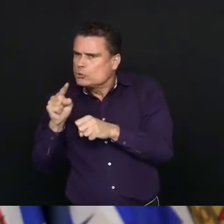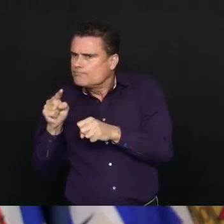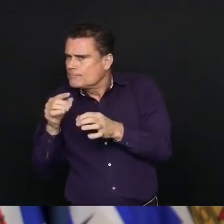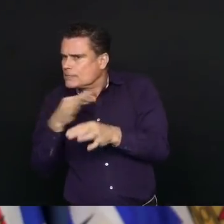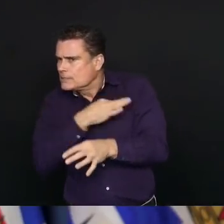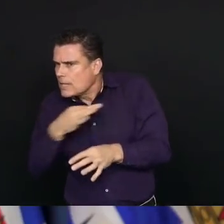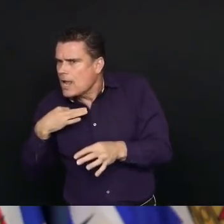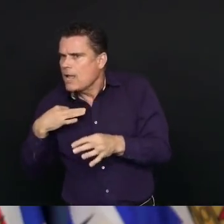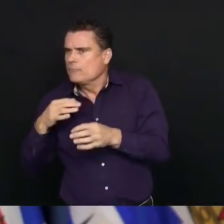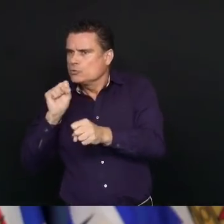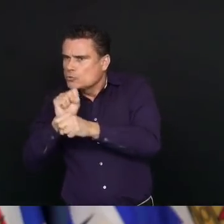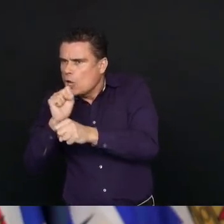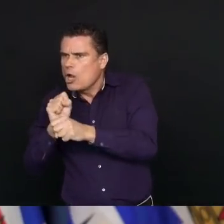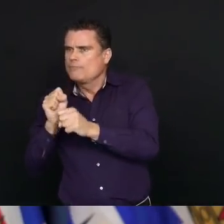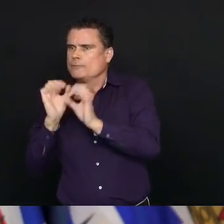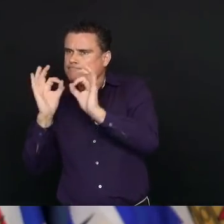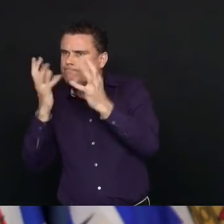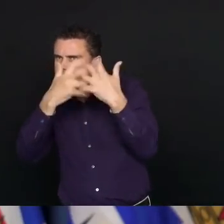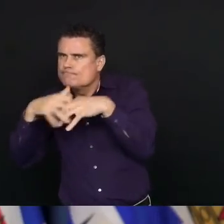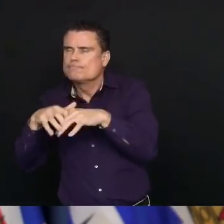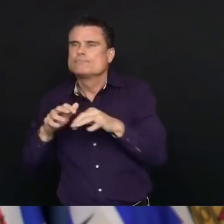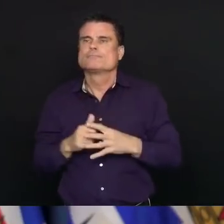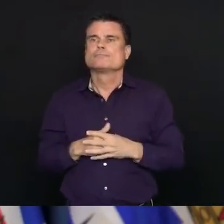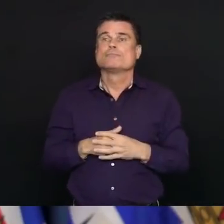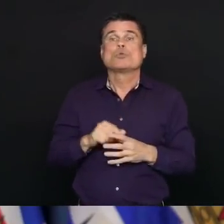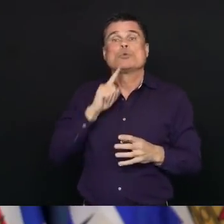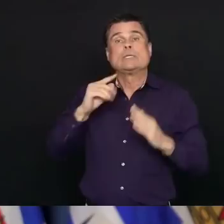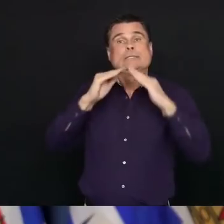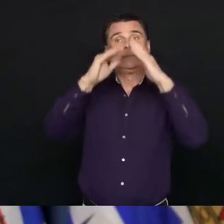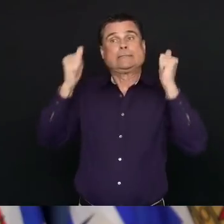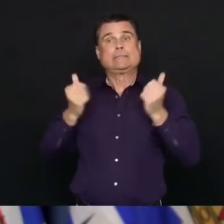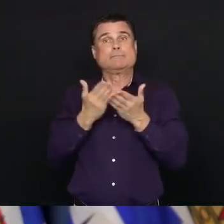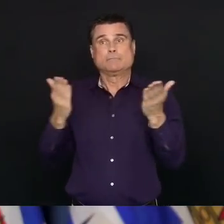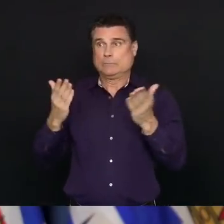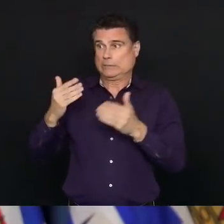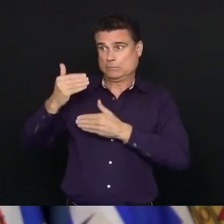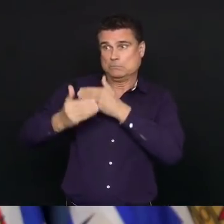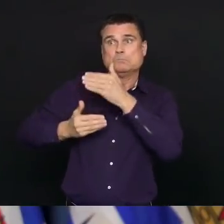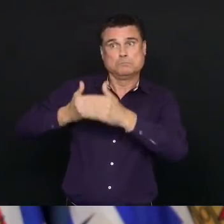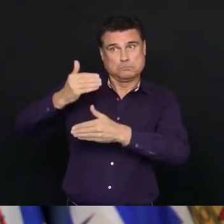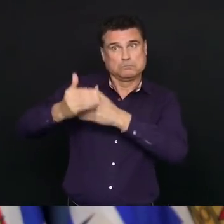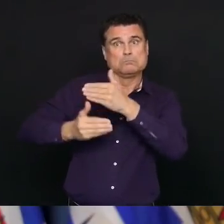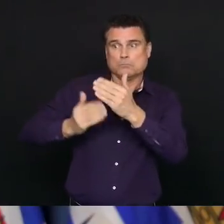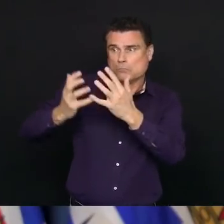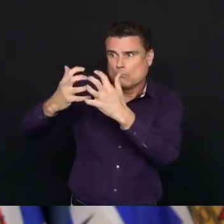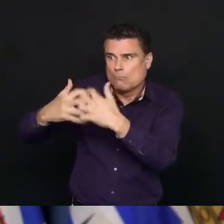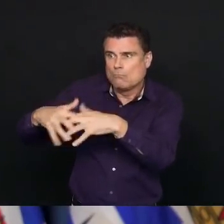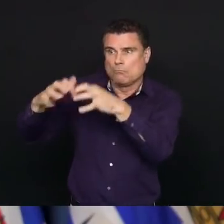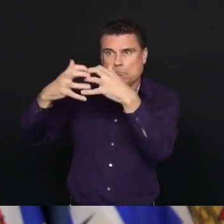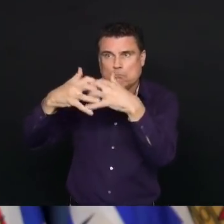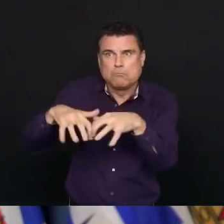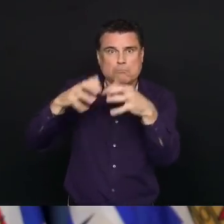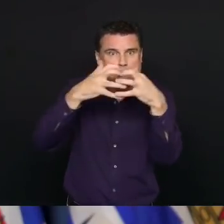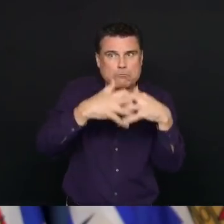level as well as an island health and Vancouver coastal health.